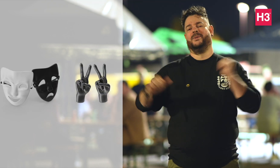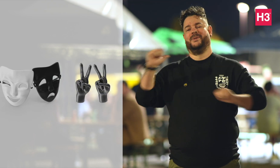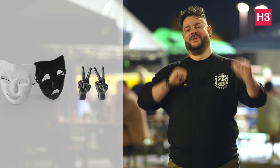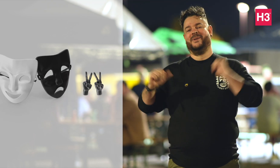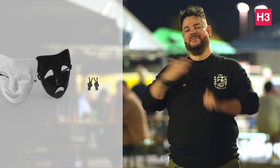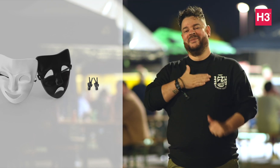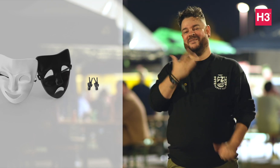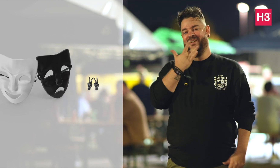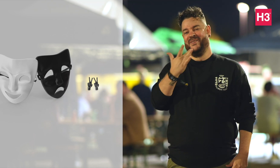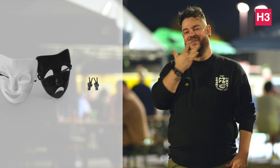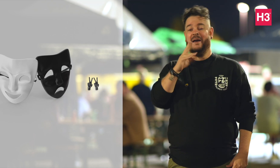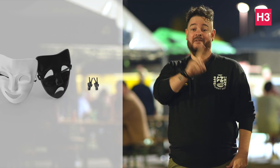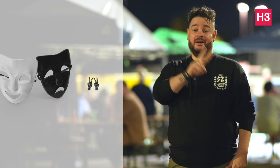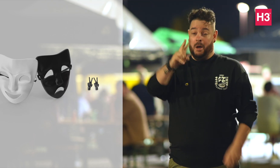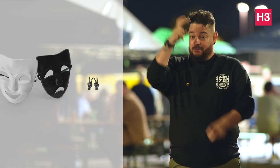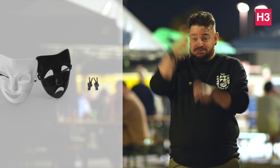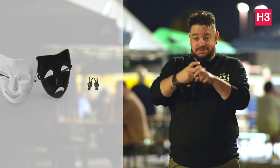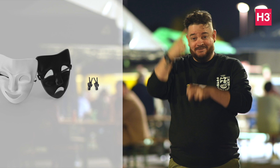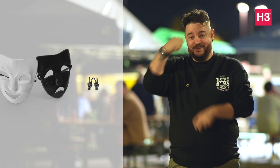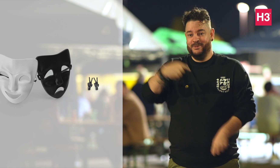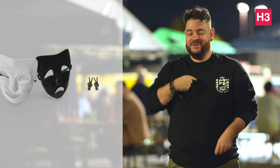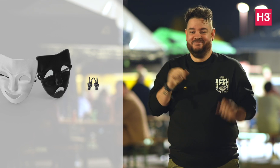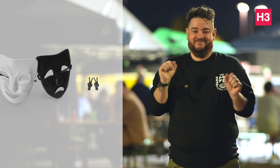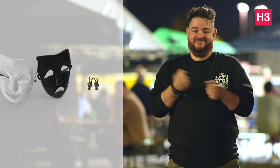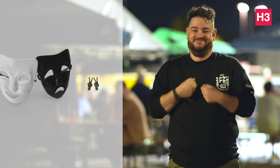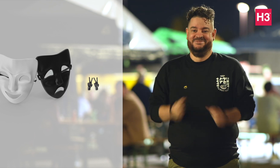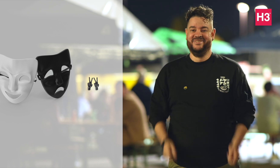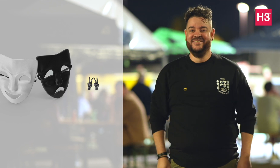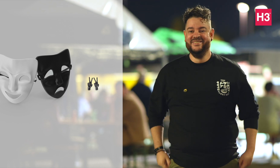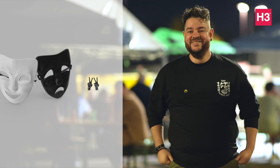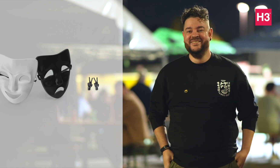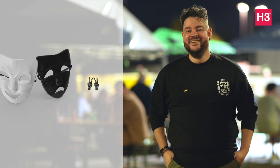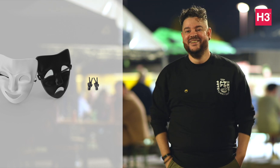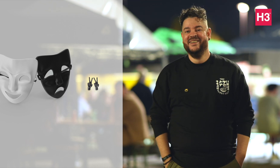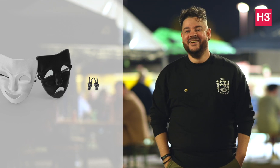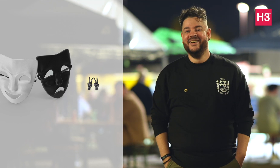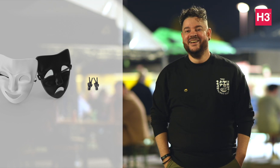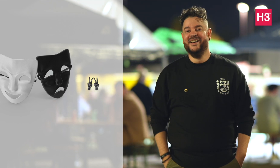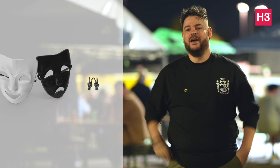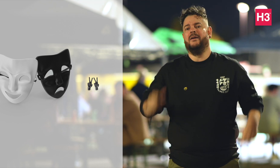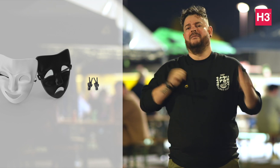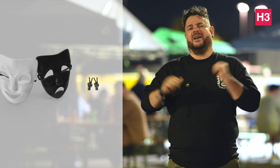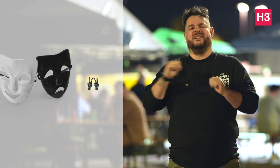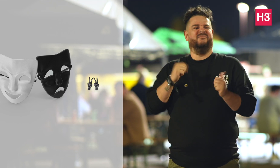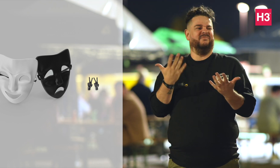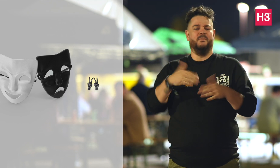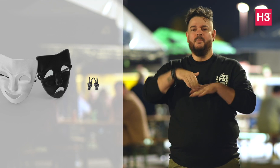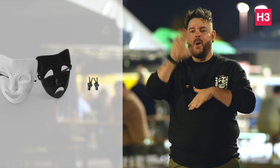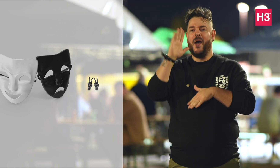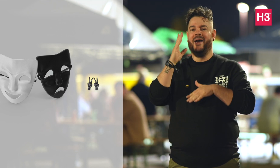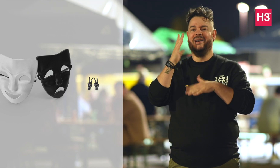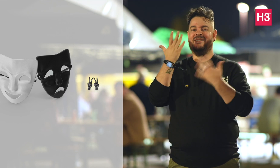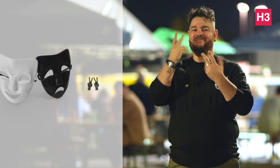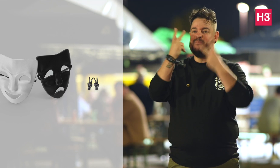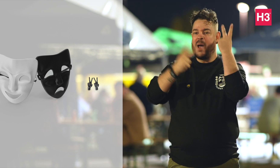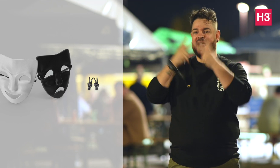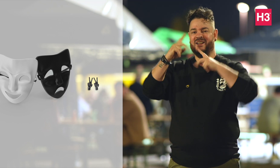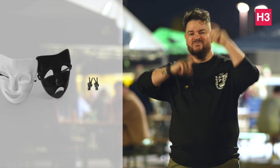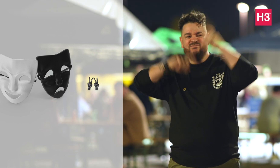I like theater. Visual Vernacular is too difficult for me. Theater is more visual and versatile — you can express almost anything